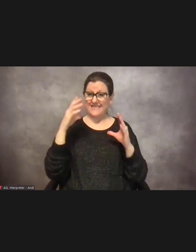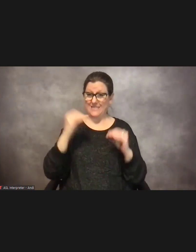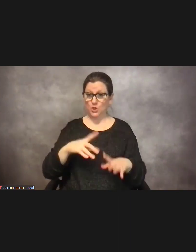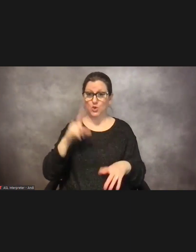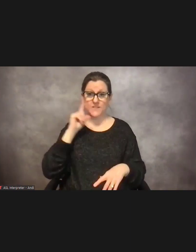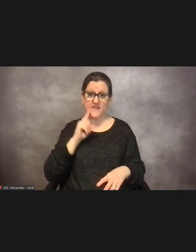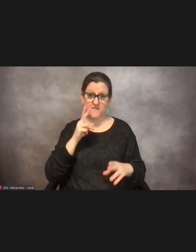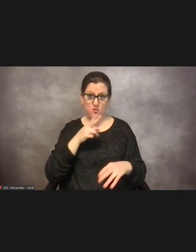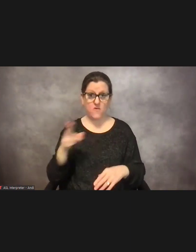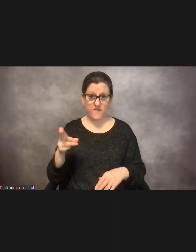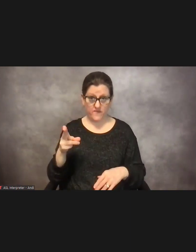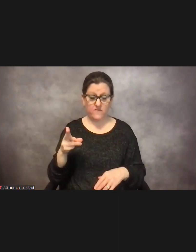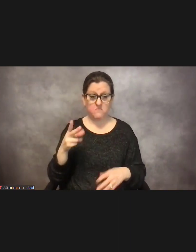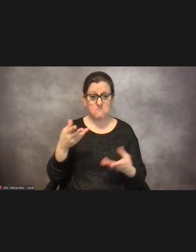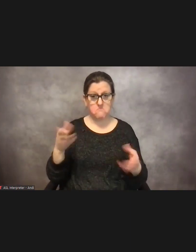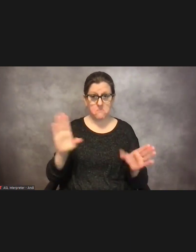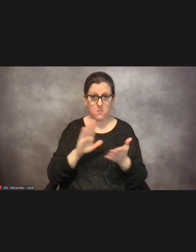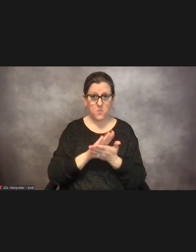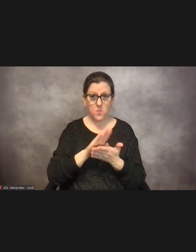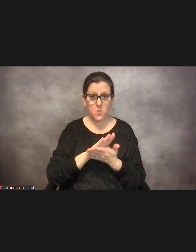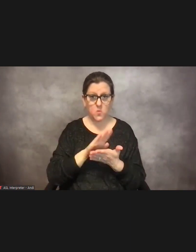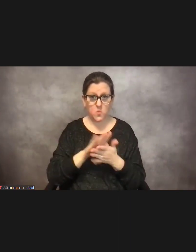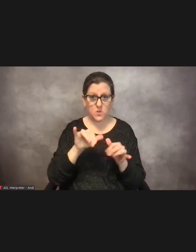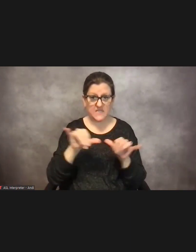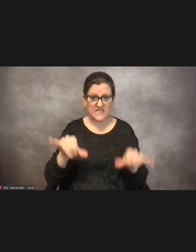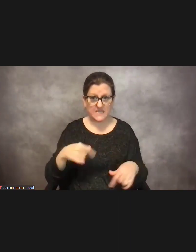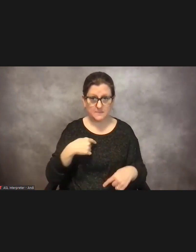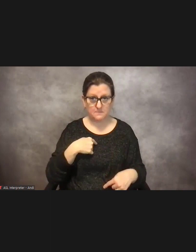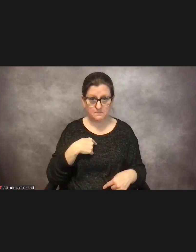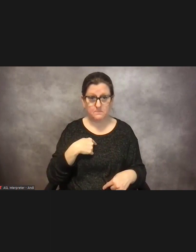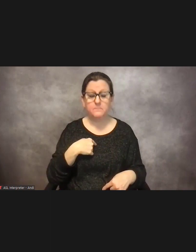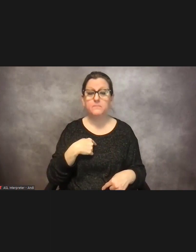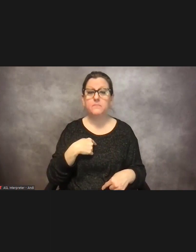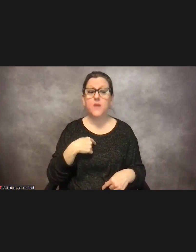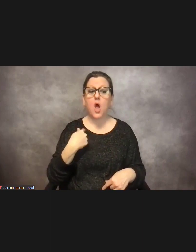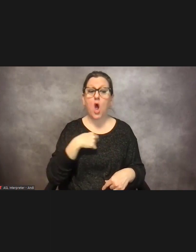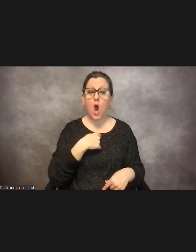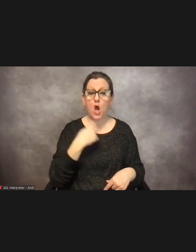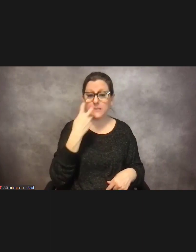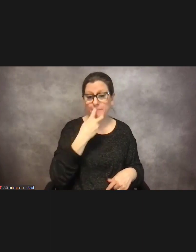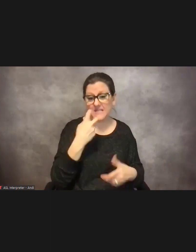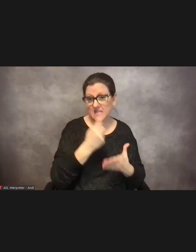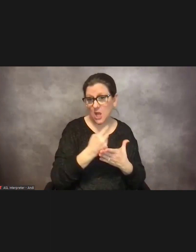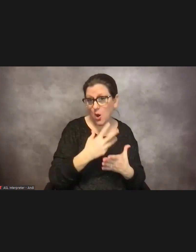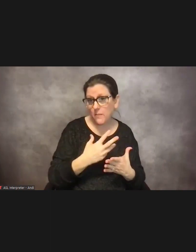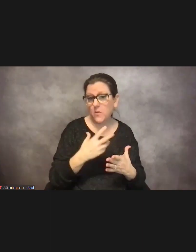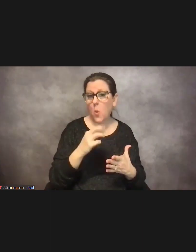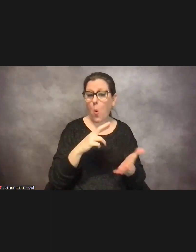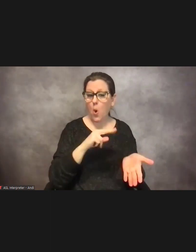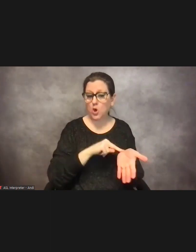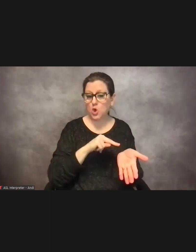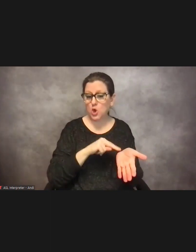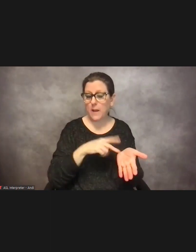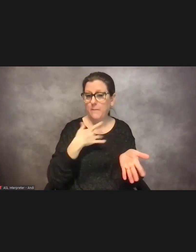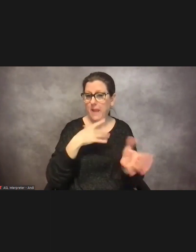Floridian teacher of the deaf and hard of hearing for a public school system.